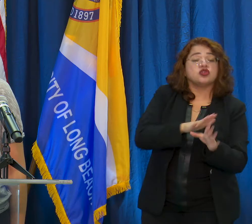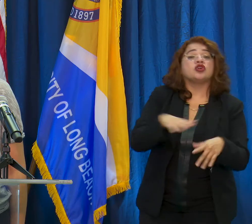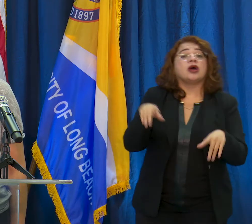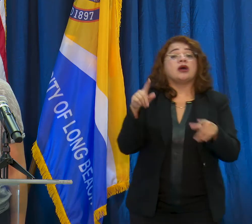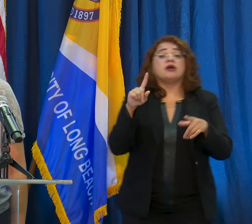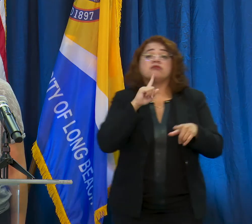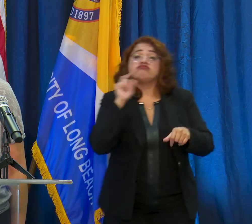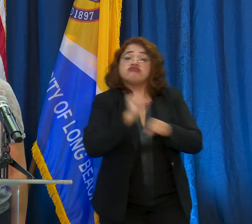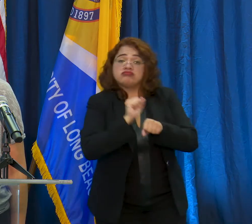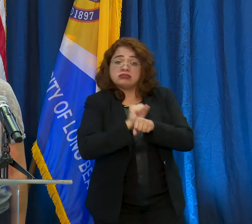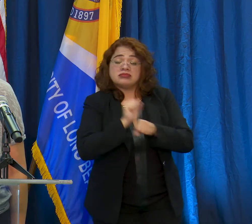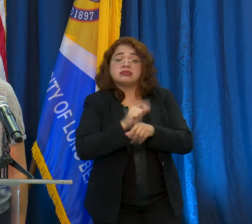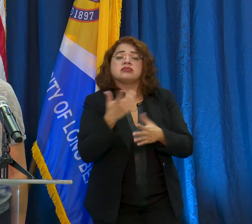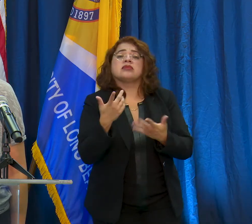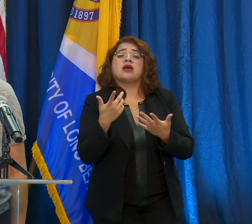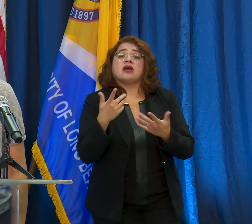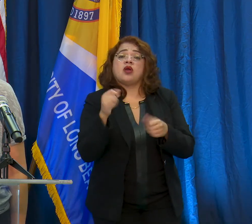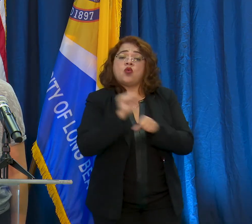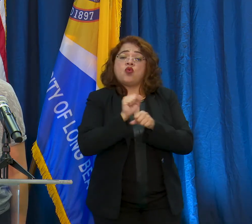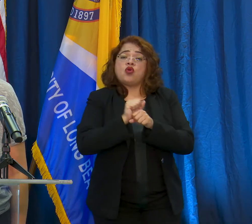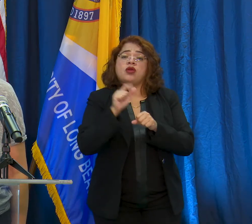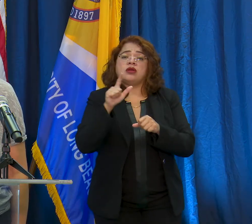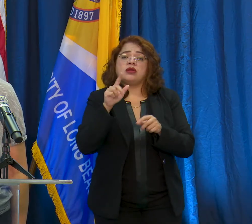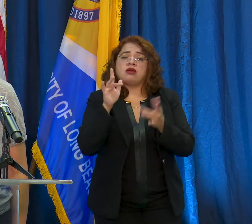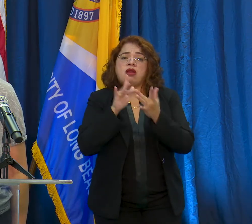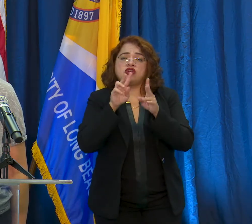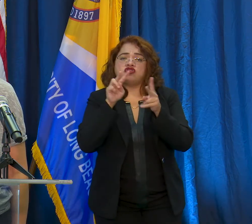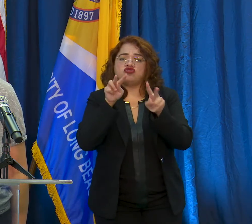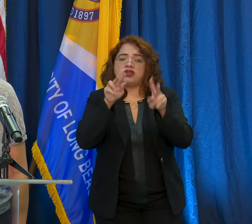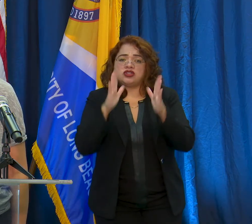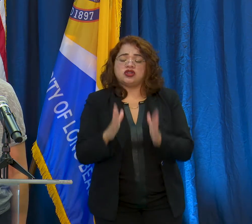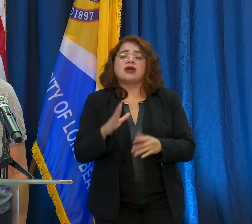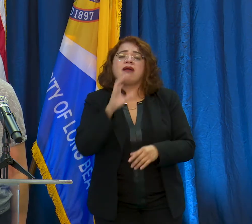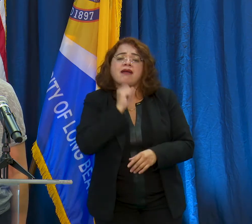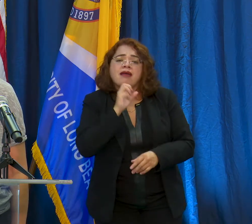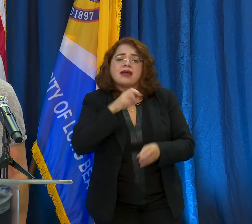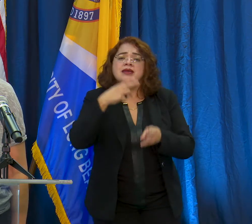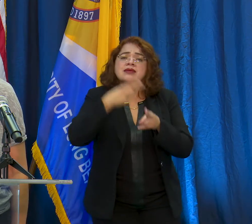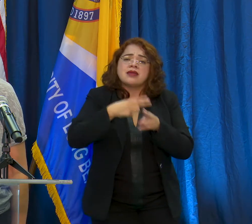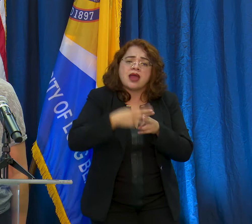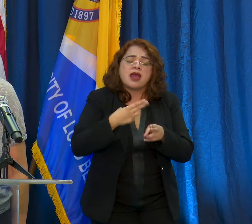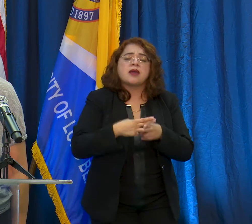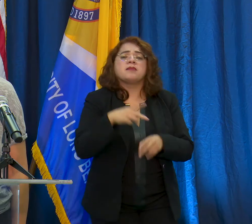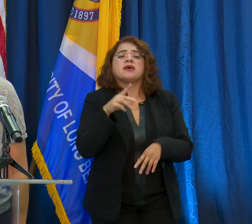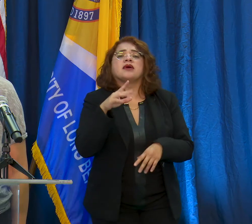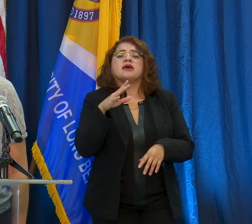your demographics, which means your name, your age, your date of birth, your address.